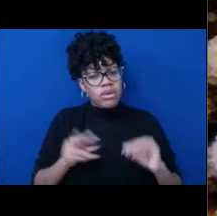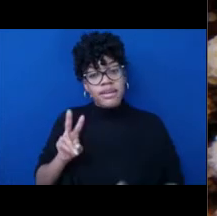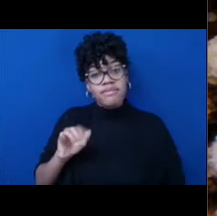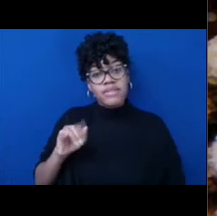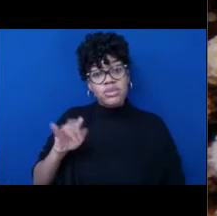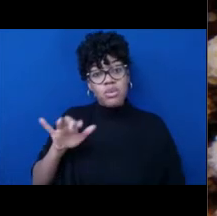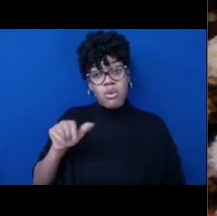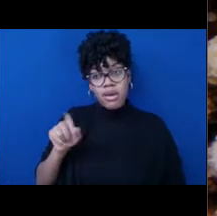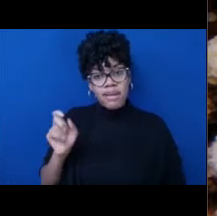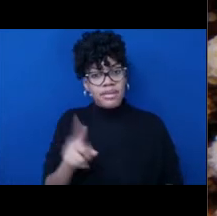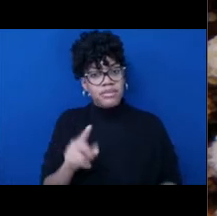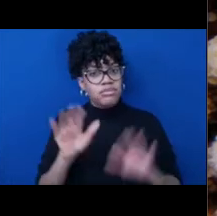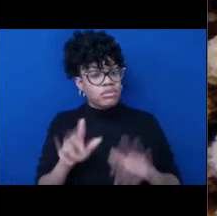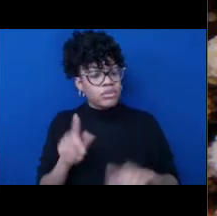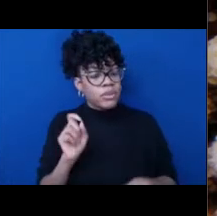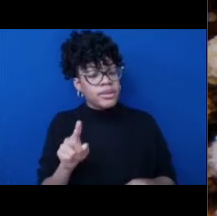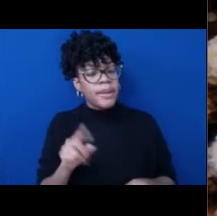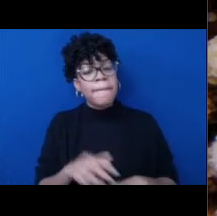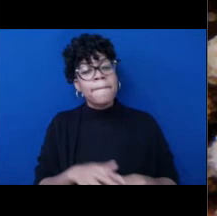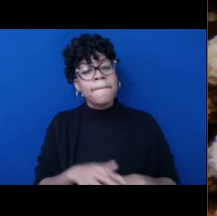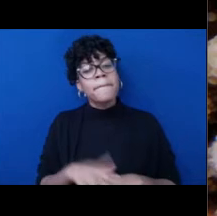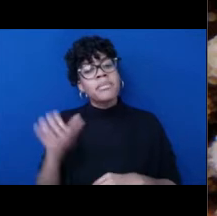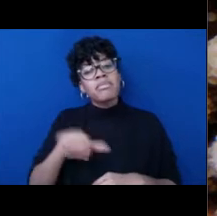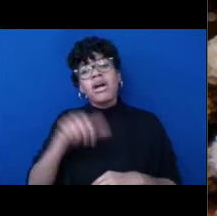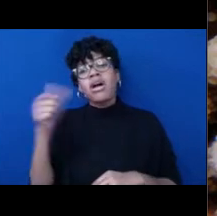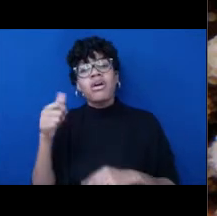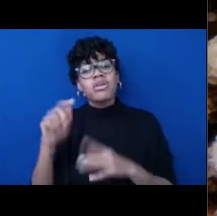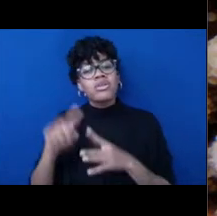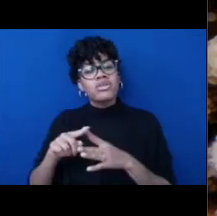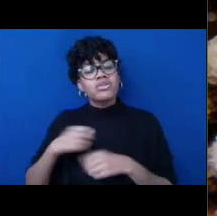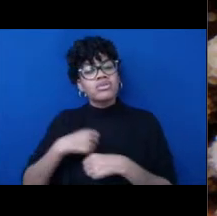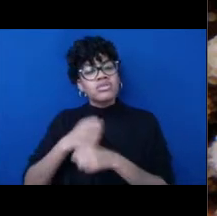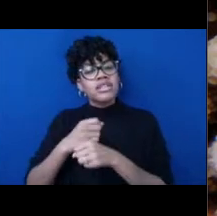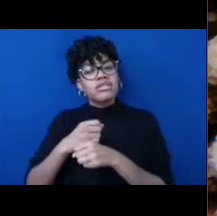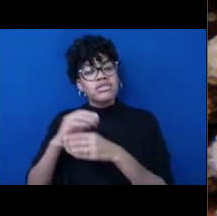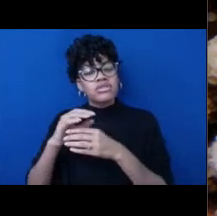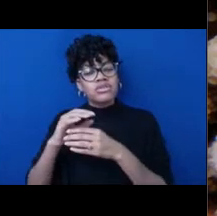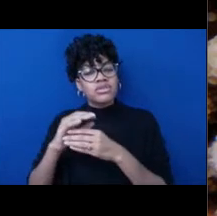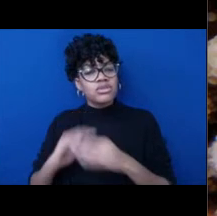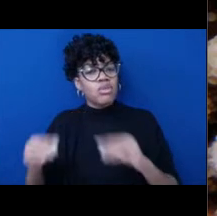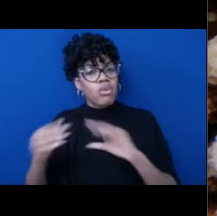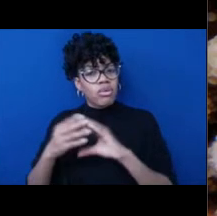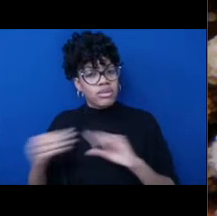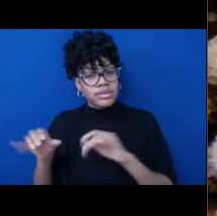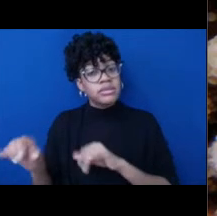Are there any other creation stories from around the world that have similarities to the coral polyp,